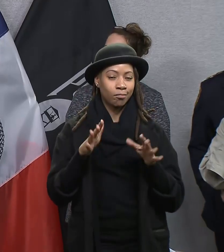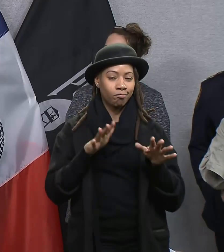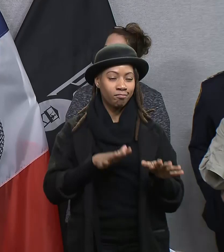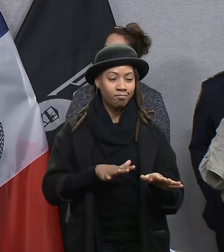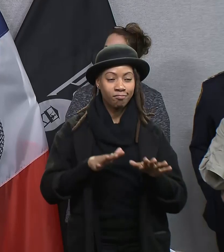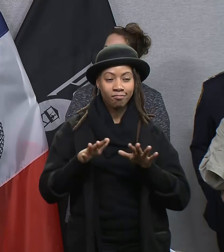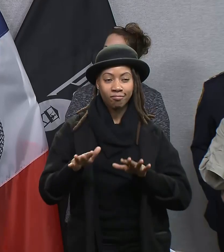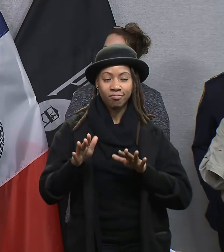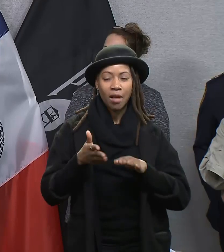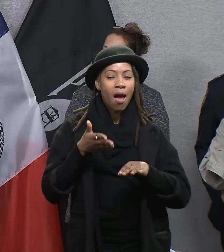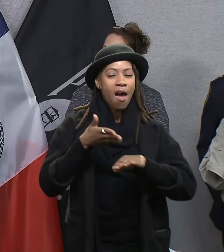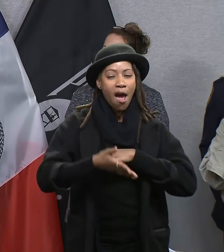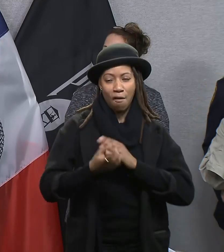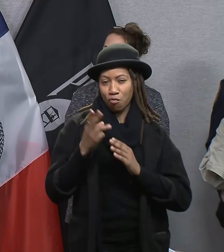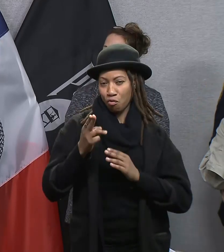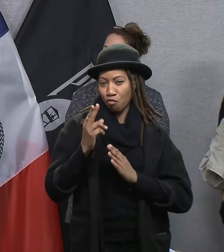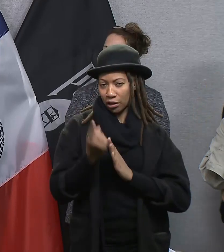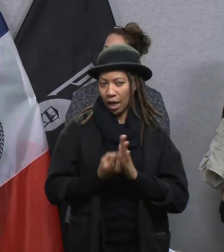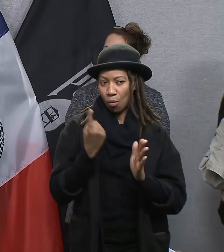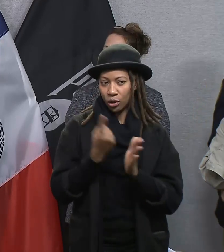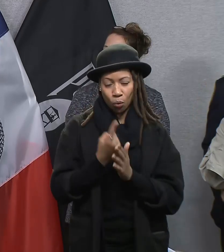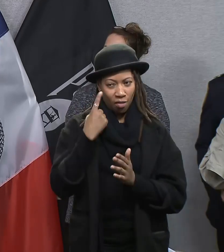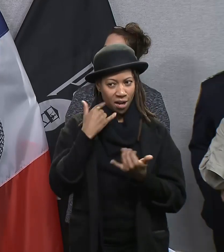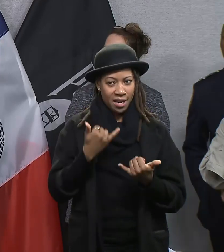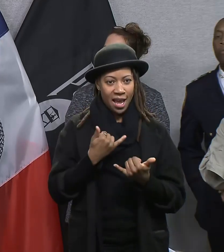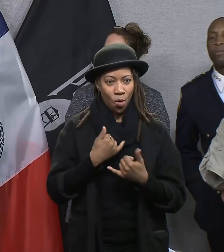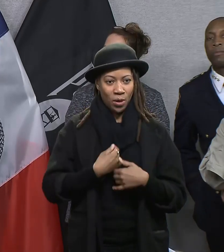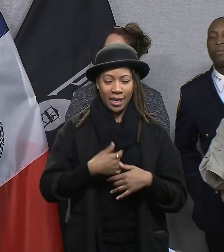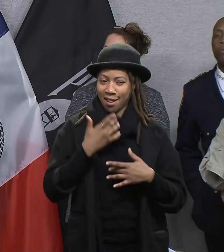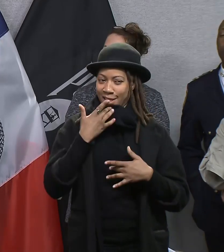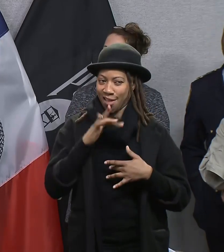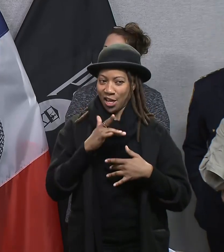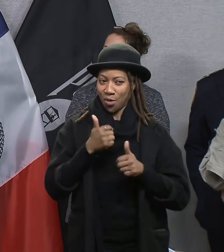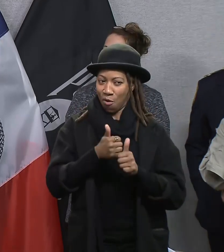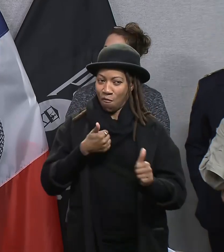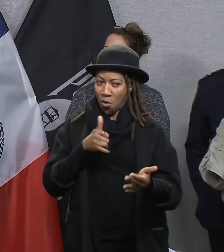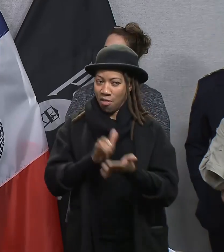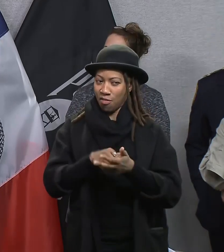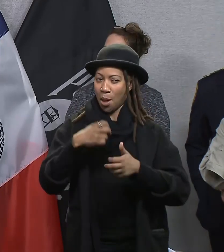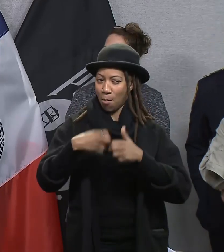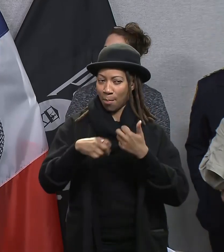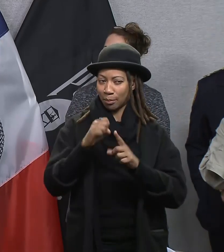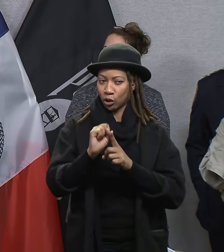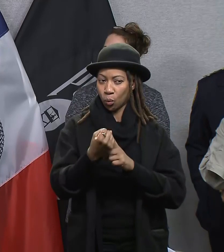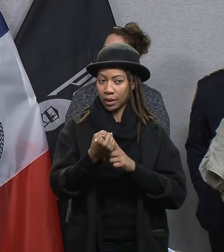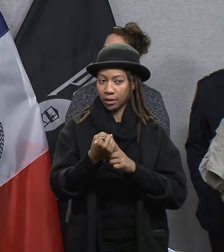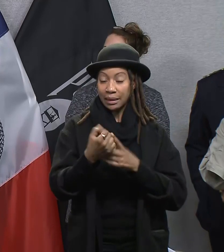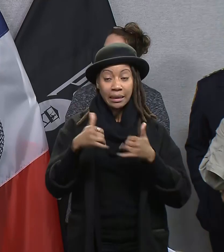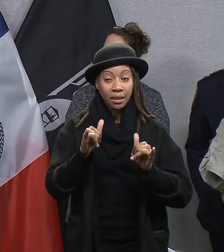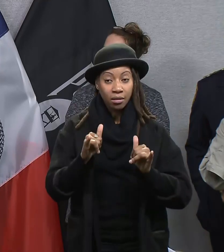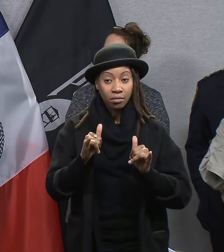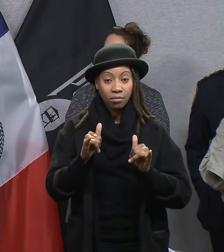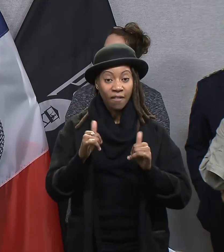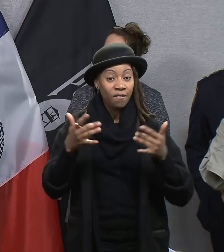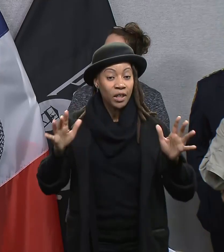BEIG NPROJECTED OF PRECIPITATION NEVER REALLY MOVED, IT DIDN'T JUMP UP AS WE HAVE SEEN IN OTHER SITUATIONS. AND IT SLOWED DOWN. THE STOM RSLOWED DOWN AND CONVENIENTL Y WAITED UNTIL